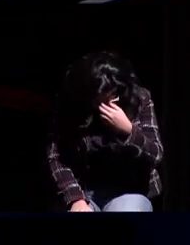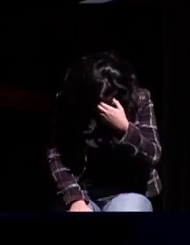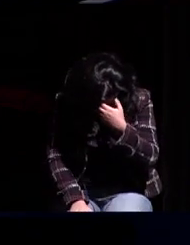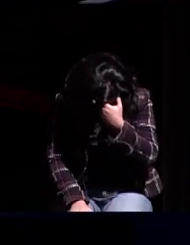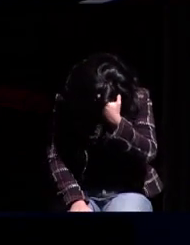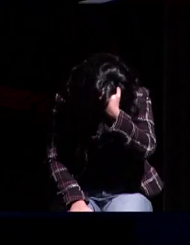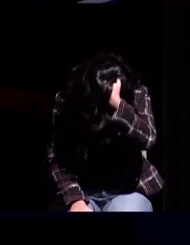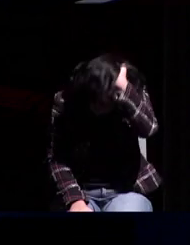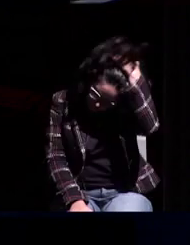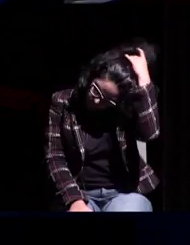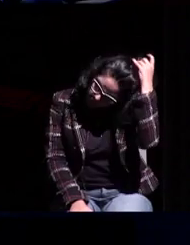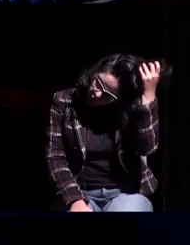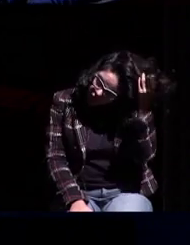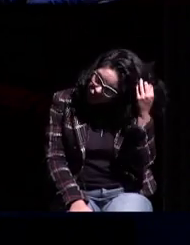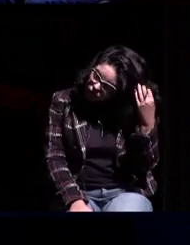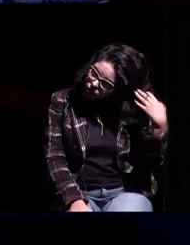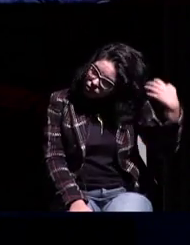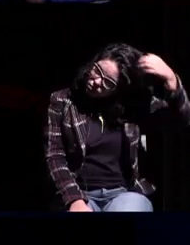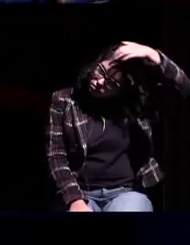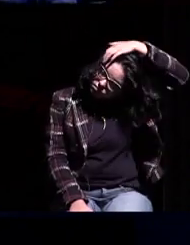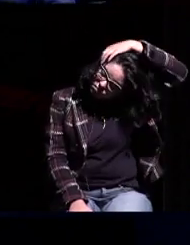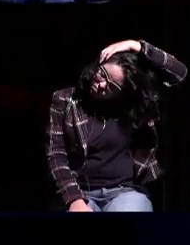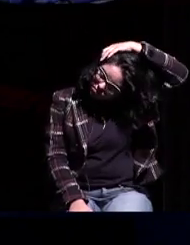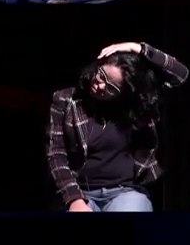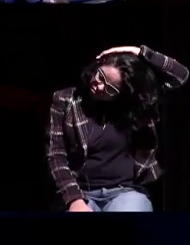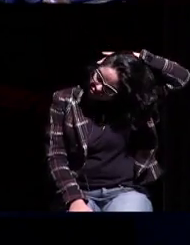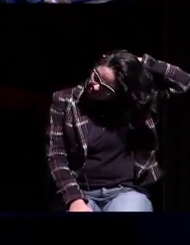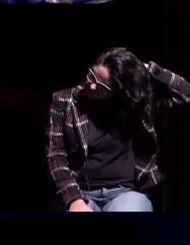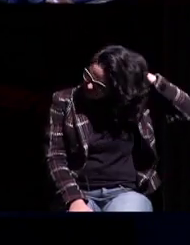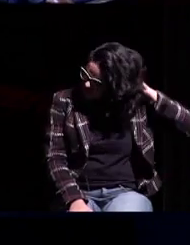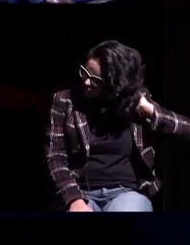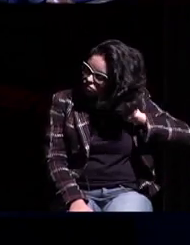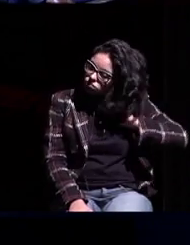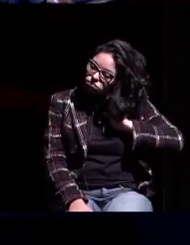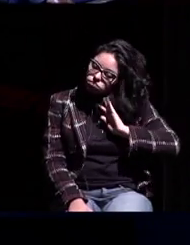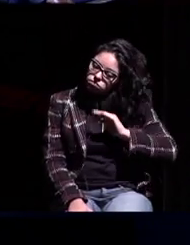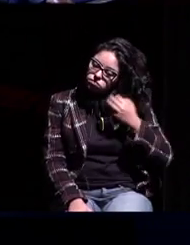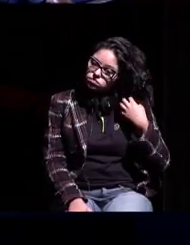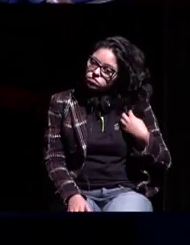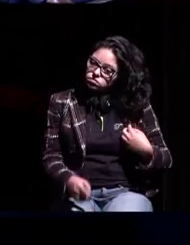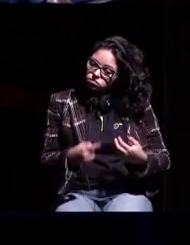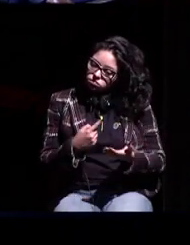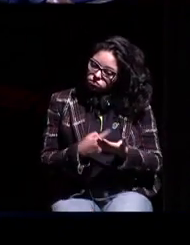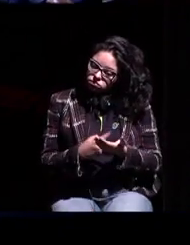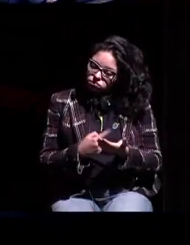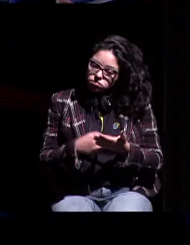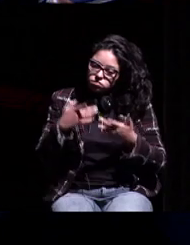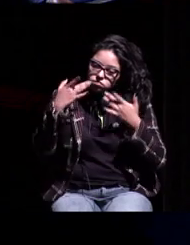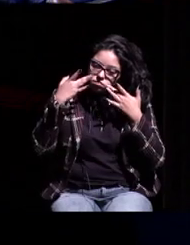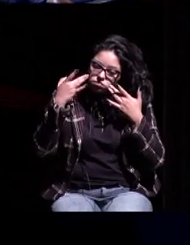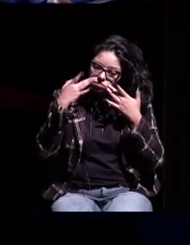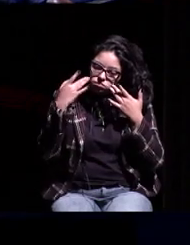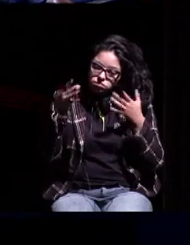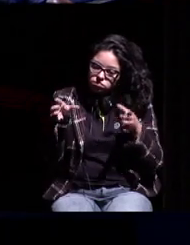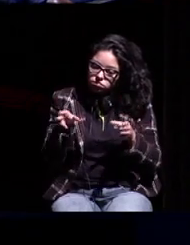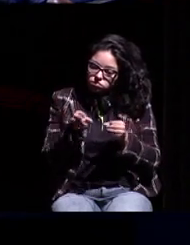We have agreed to make very brief presentations, and once they feel comfortable can comment on their work.